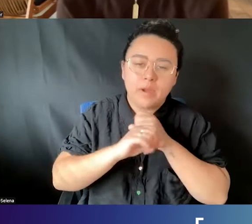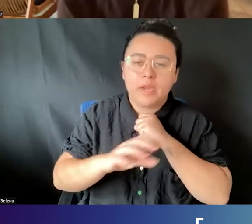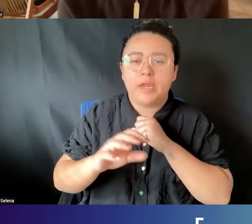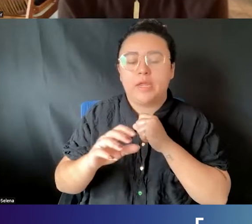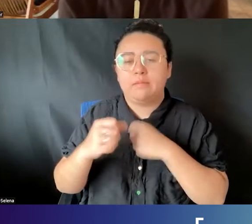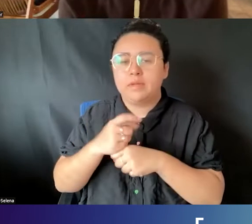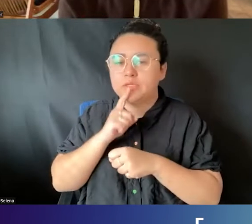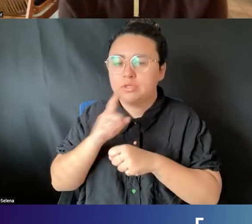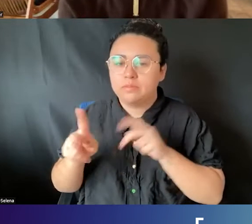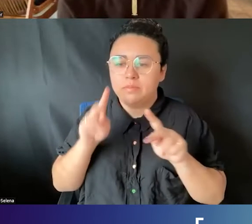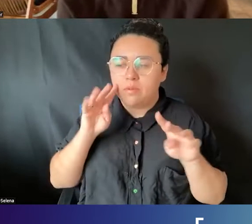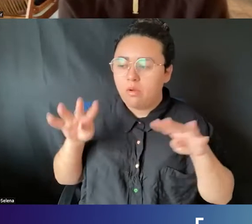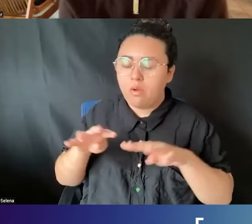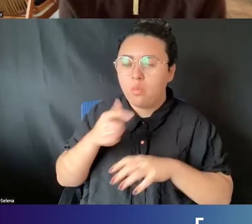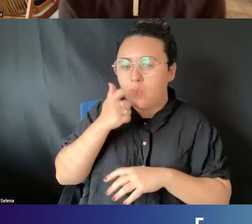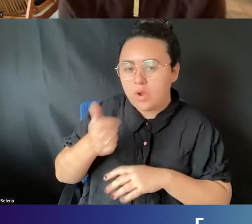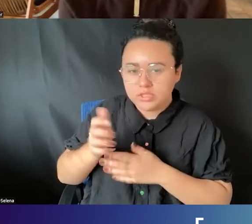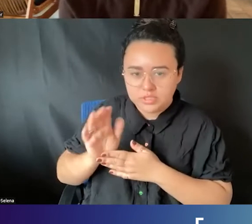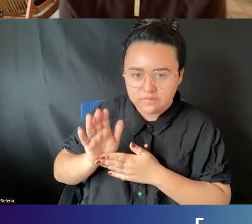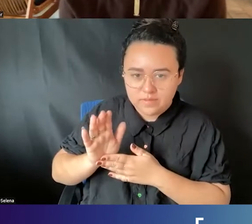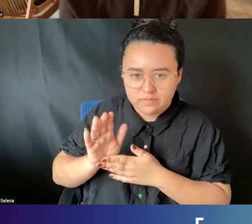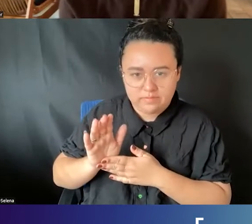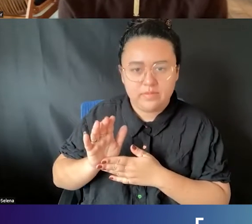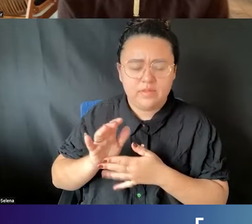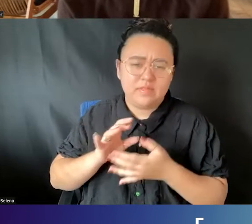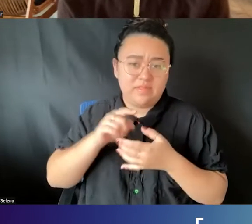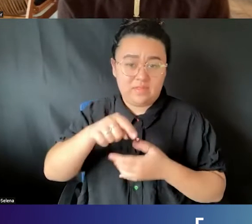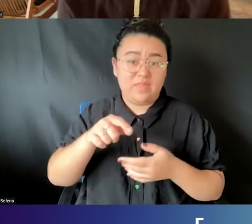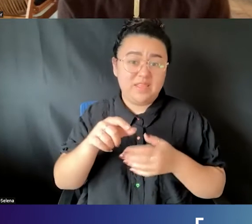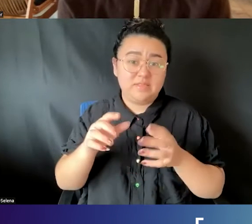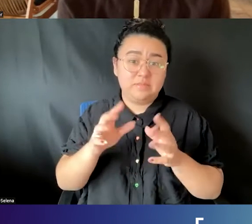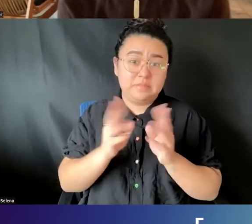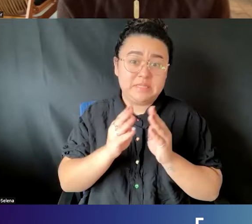So definitely this is very relevant to where we're at with that film now. Outside of the work